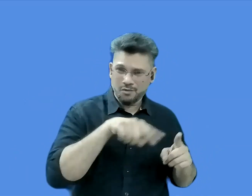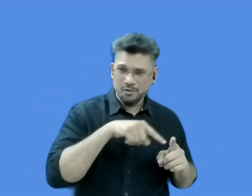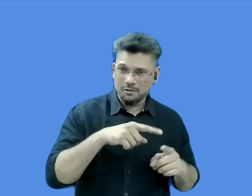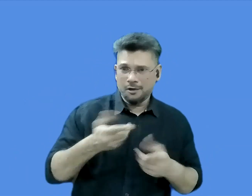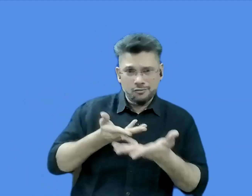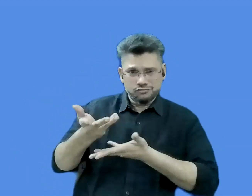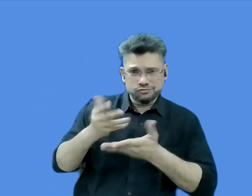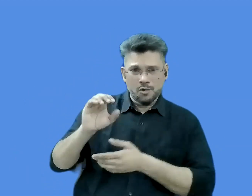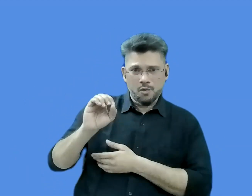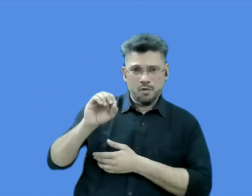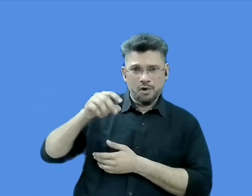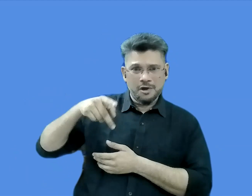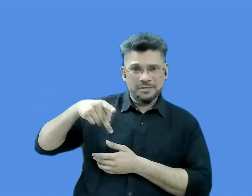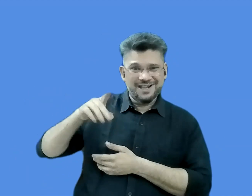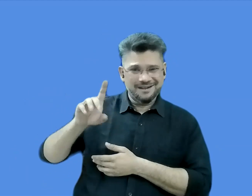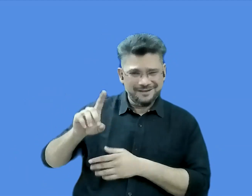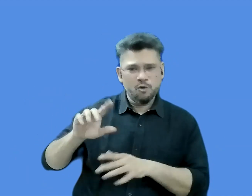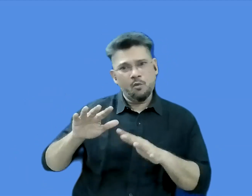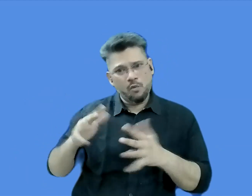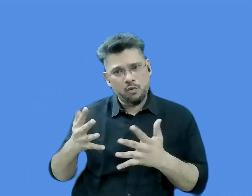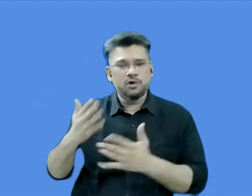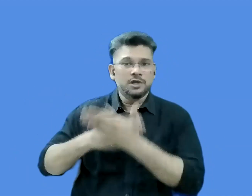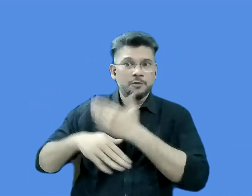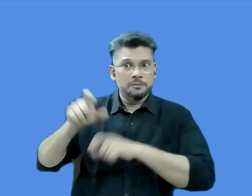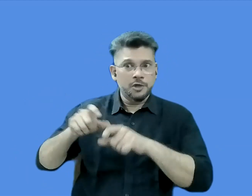The second question, it will be developed